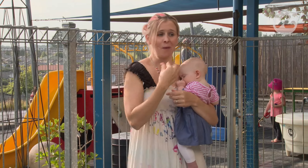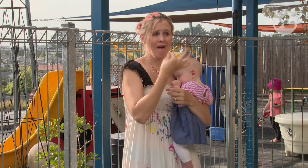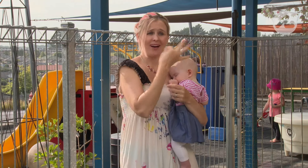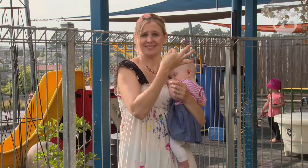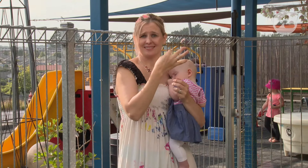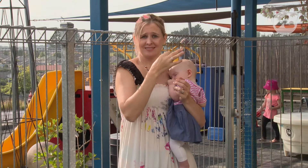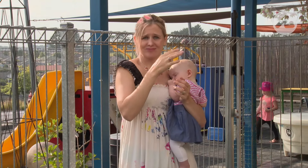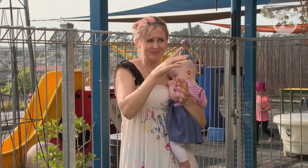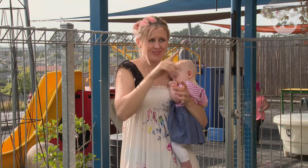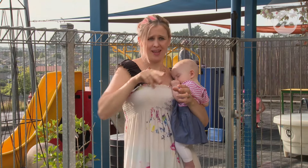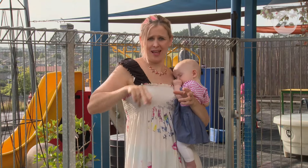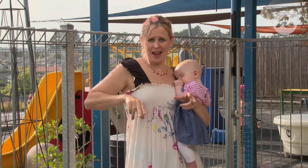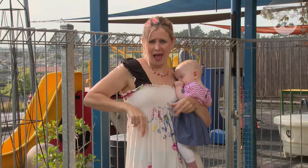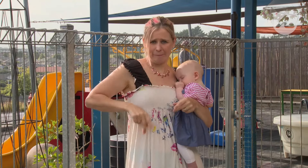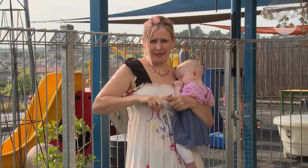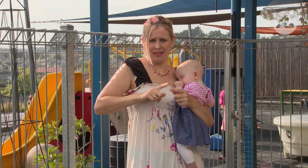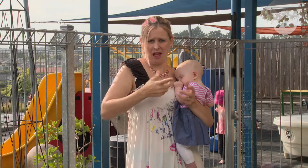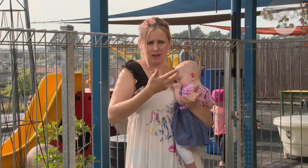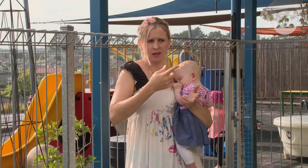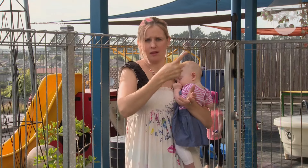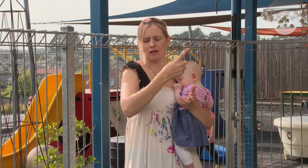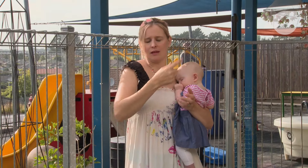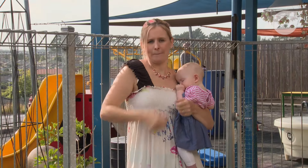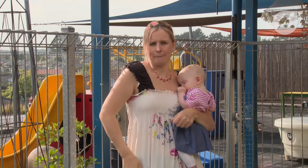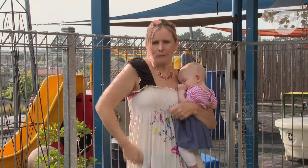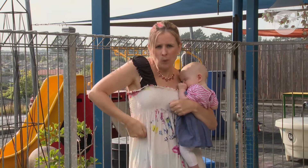So talking about nappies or pull up nappies and these kinds of things,